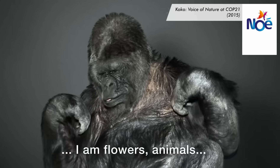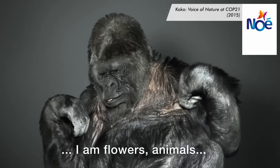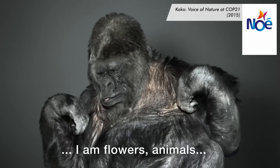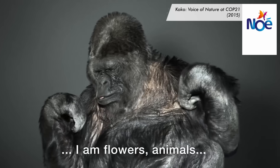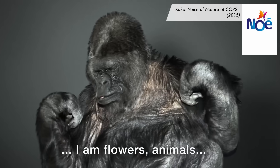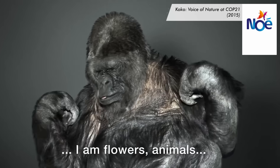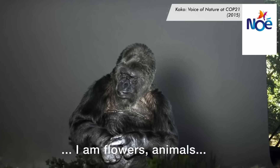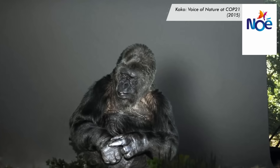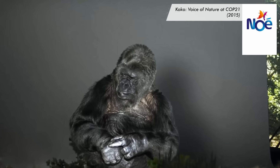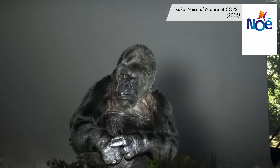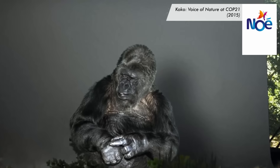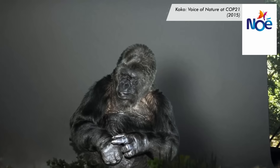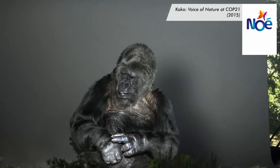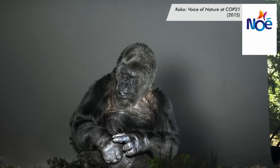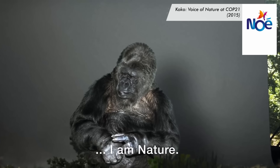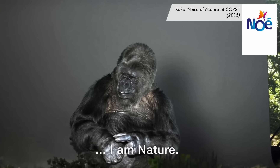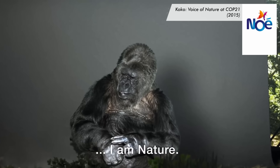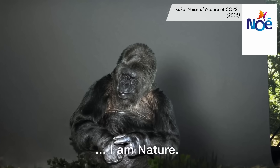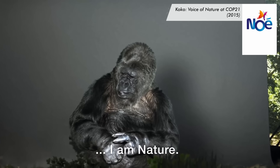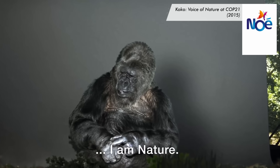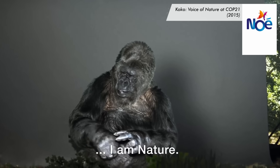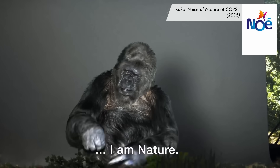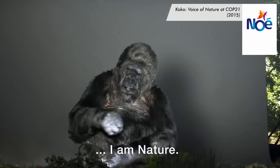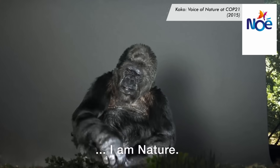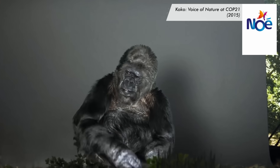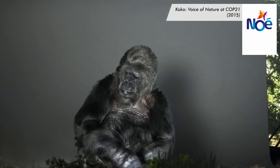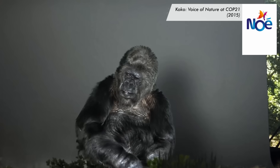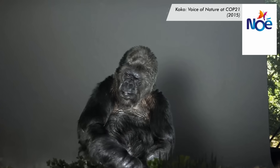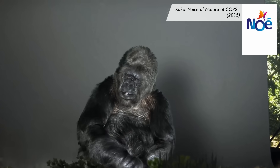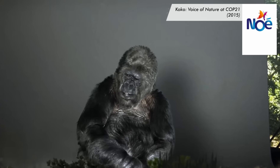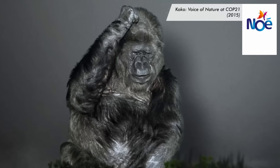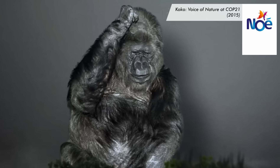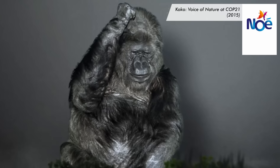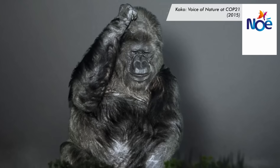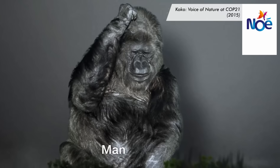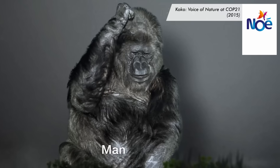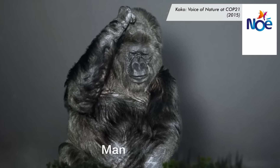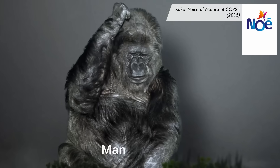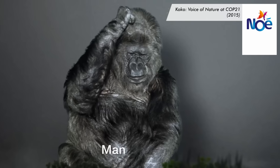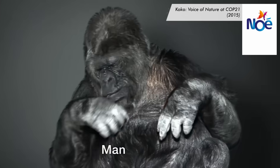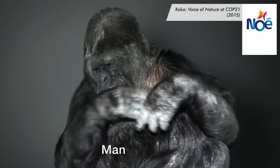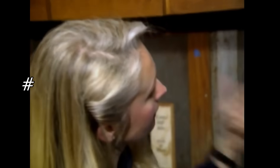her signers were signing to her or other cues Koko could have been given! Because of course there isn't! They don't release raw films,